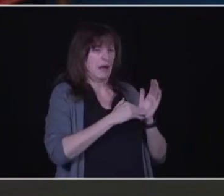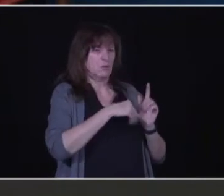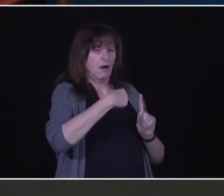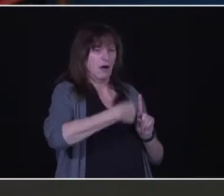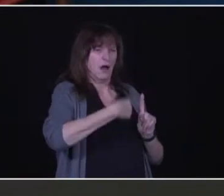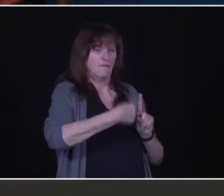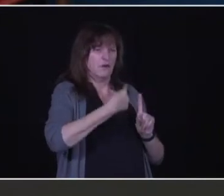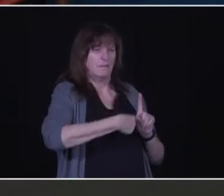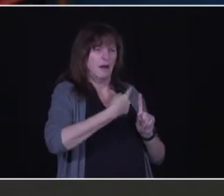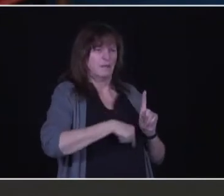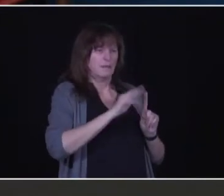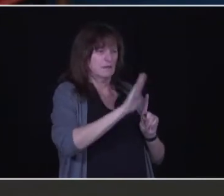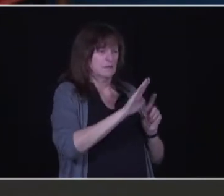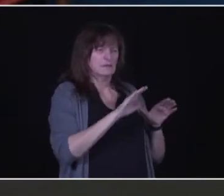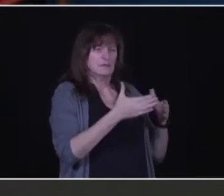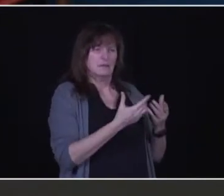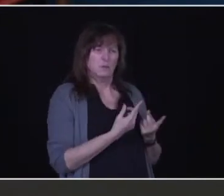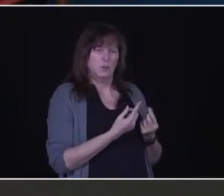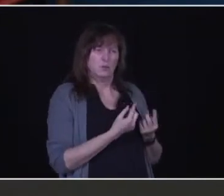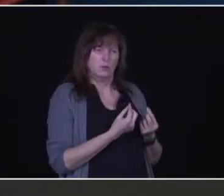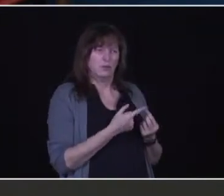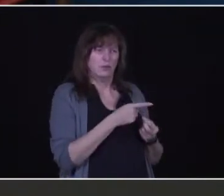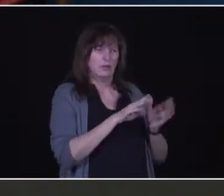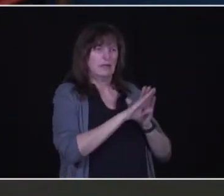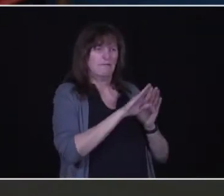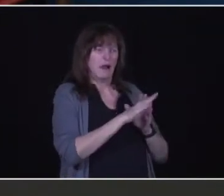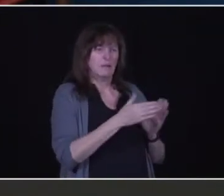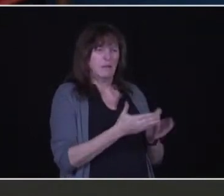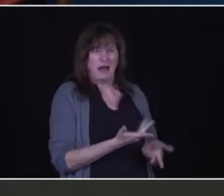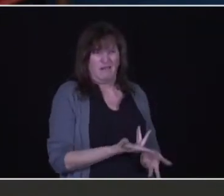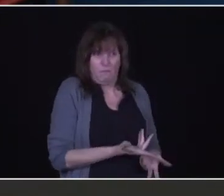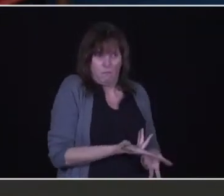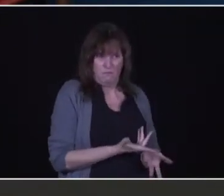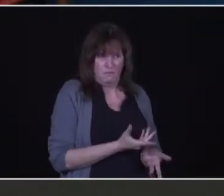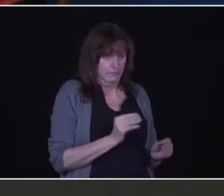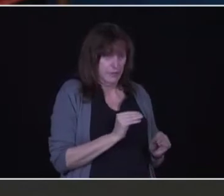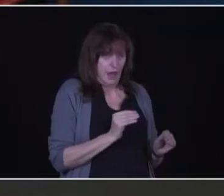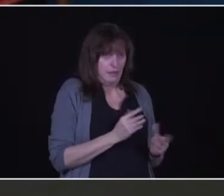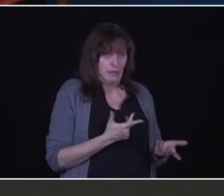paid $20,000 a month doing?